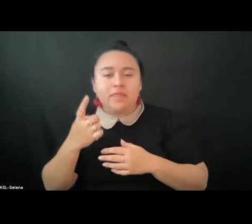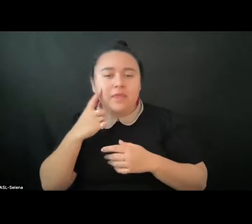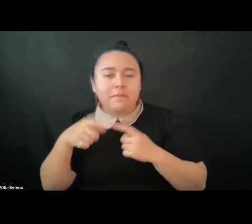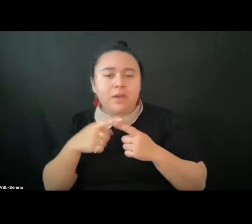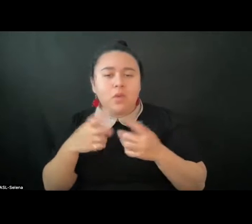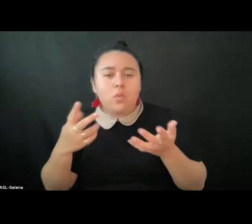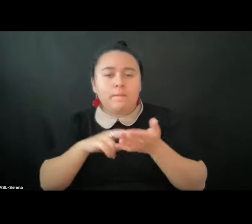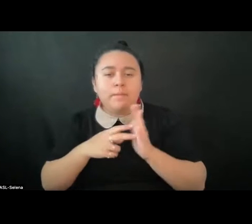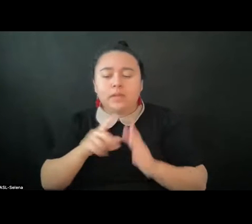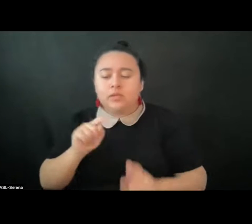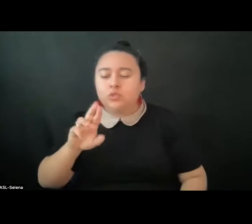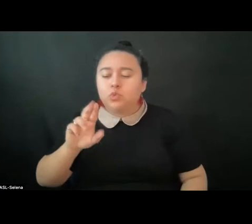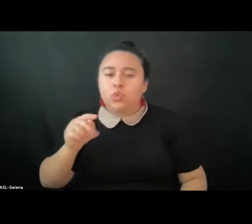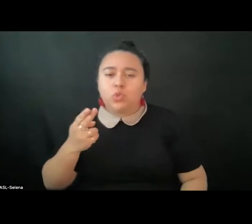truth, whose truth and which truth.